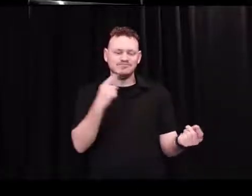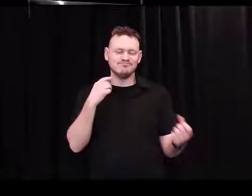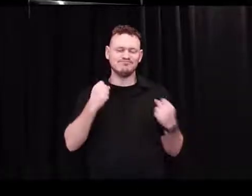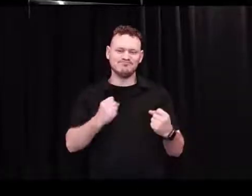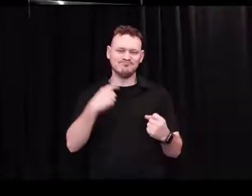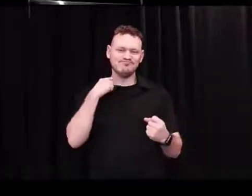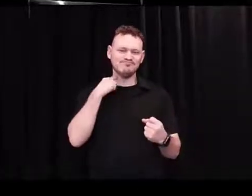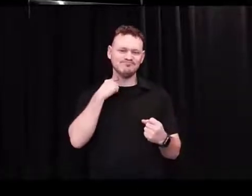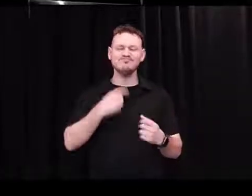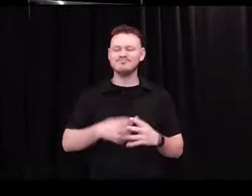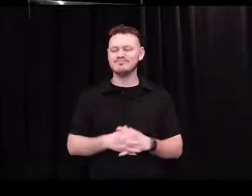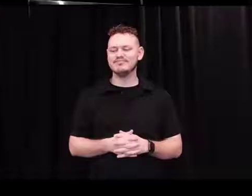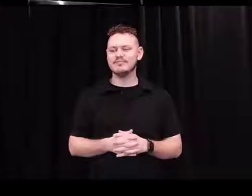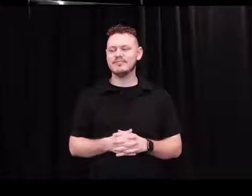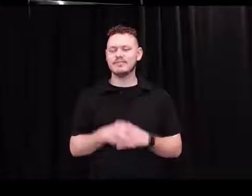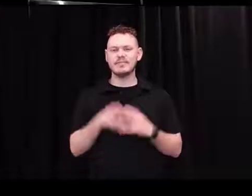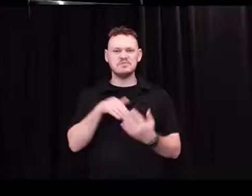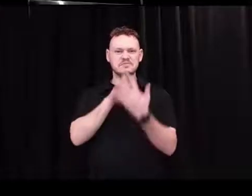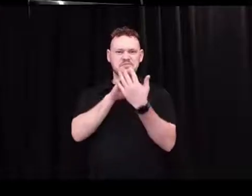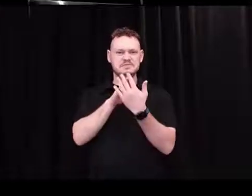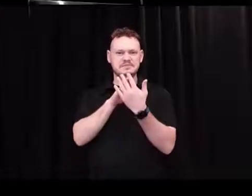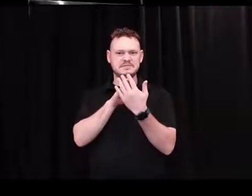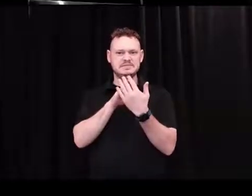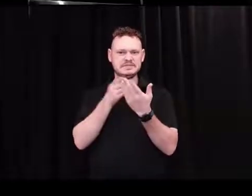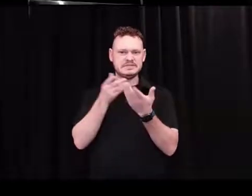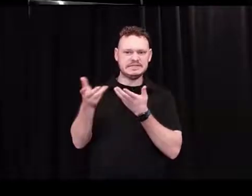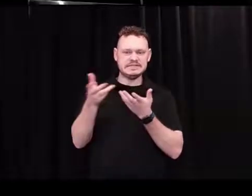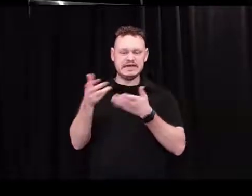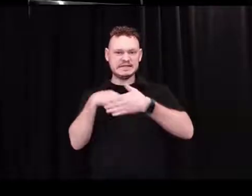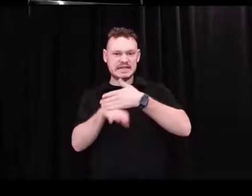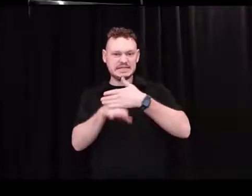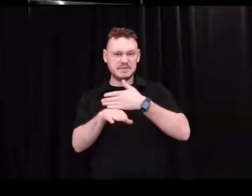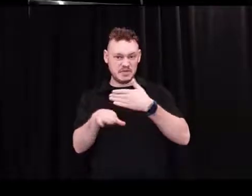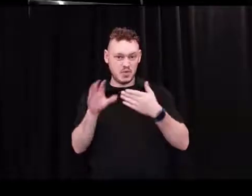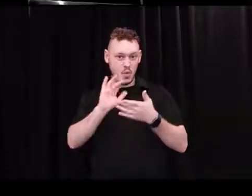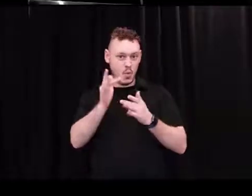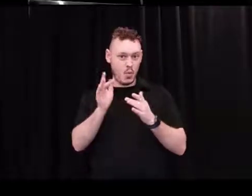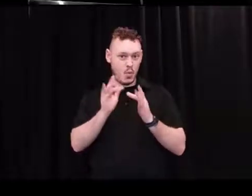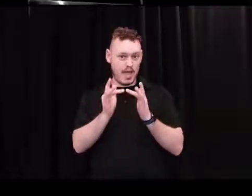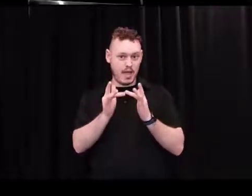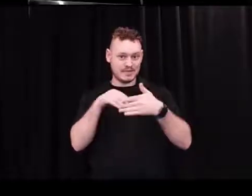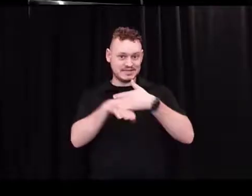with accessibility, especially web accessibility, the web content accessibility guidelines- there's